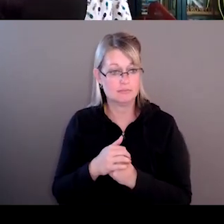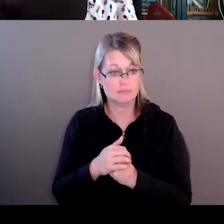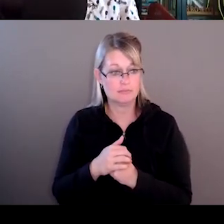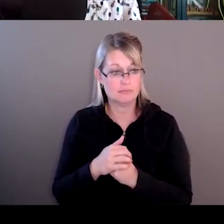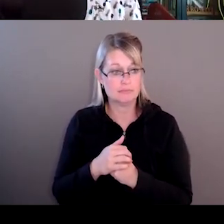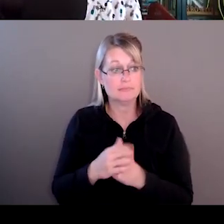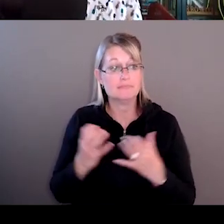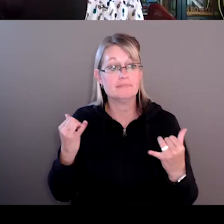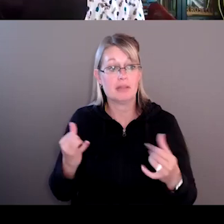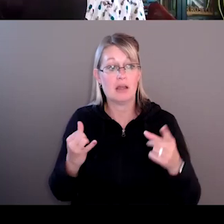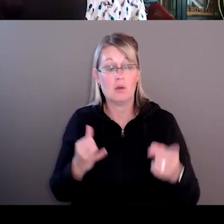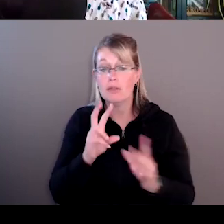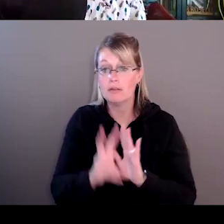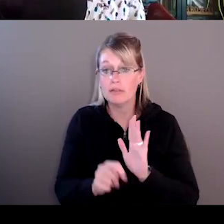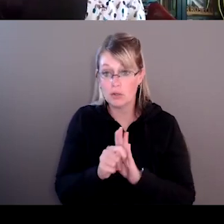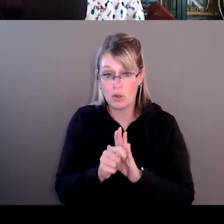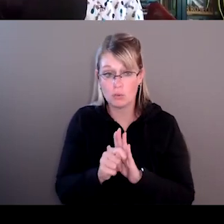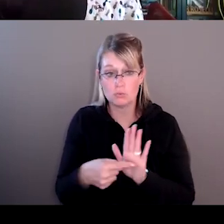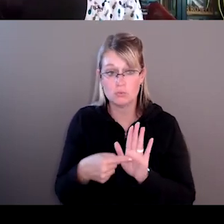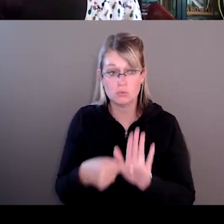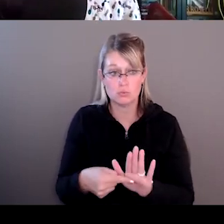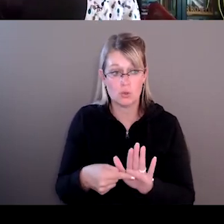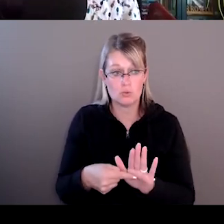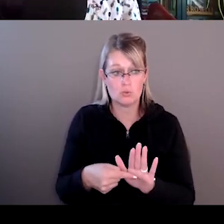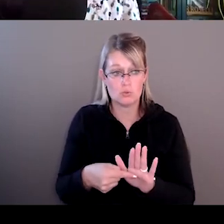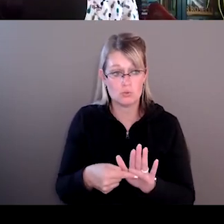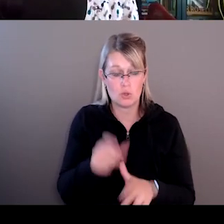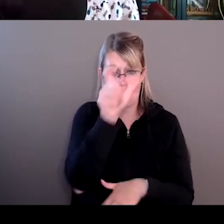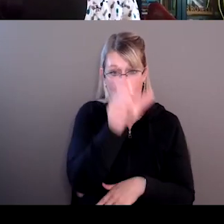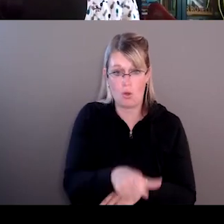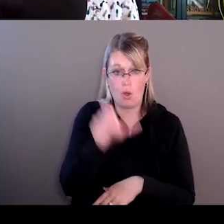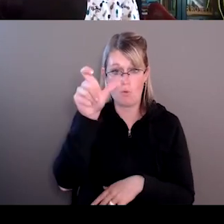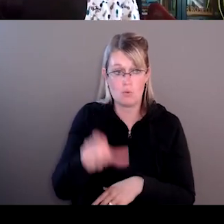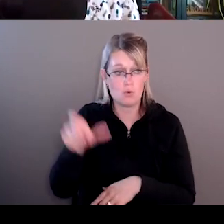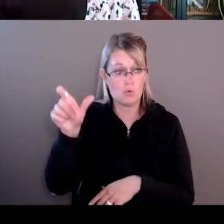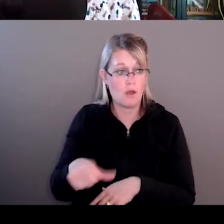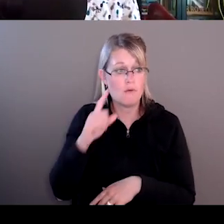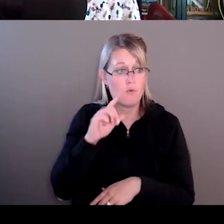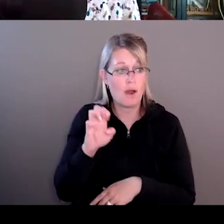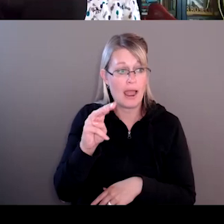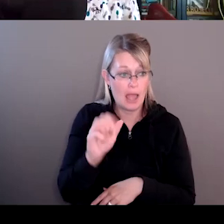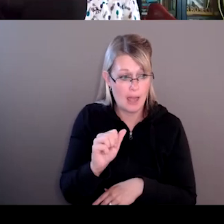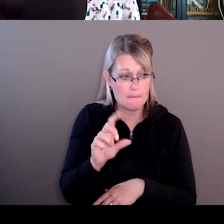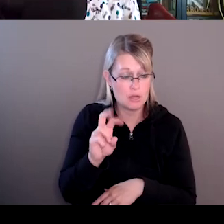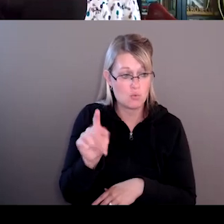Now this video shows a row for Emma Dorothy Eliza Nevitt Southworth -- I should have used a